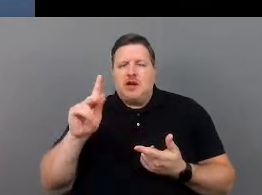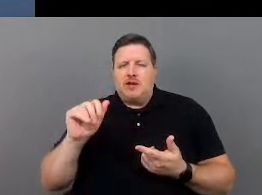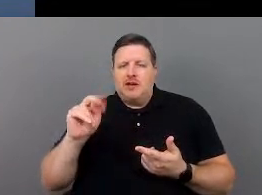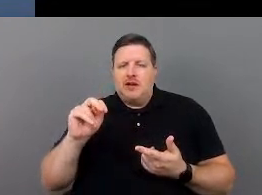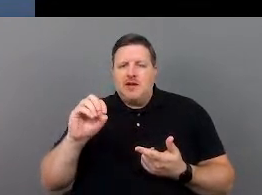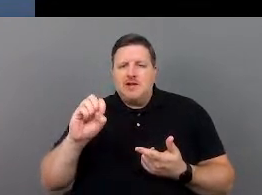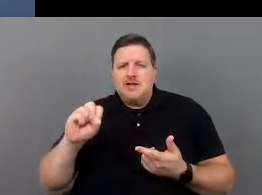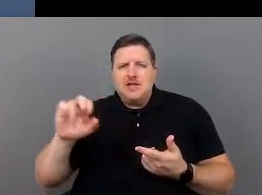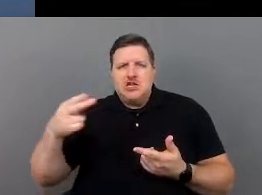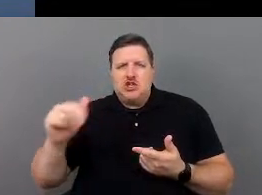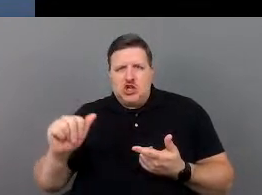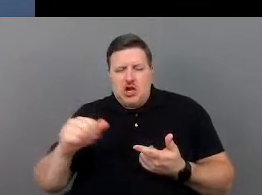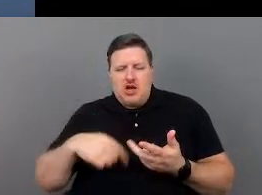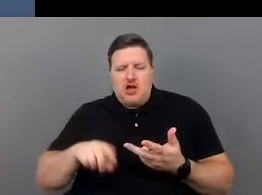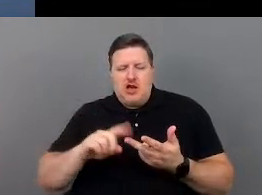SO WE'LL BEGIN THAT GROUP WITH 66